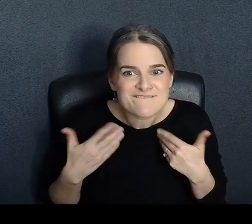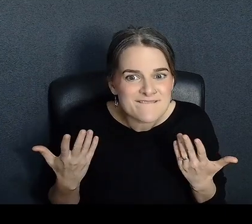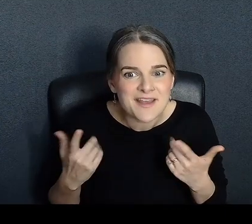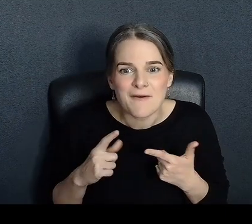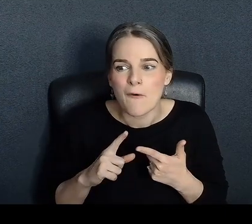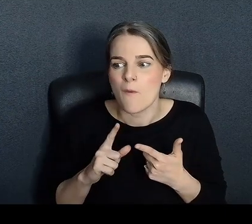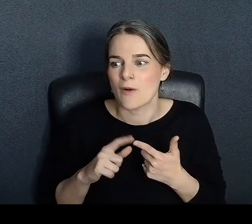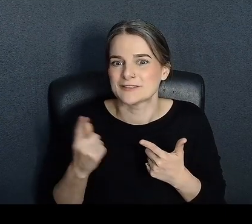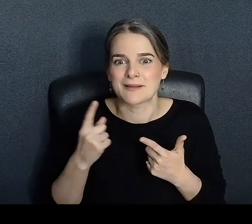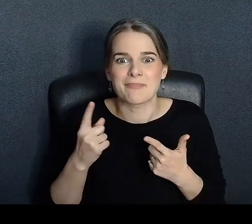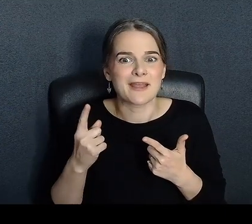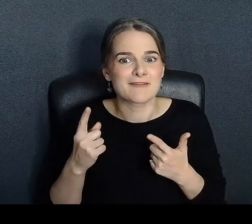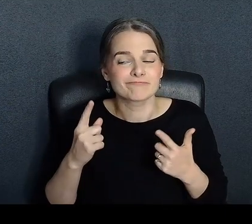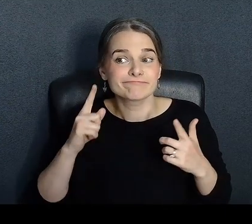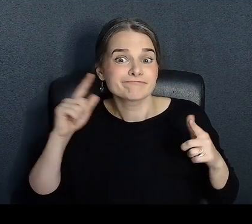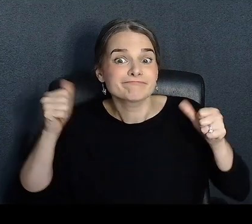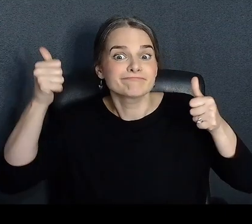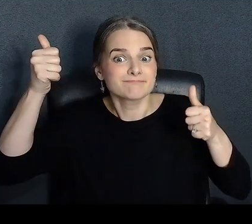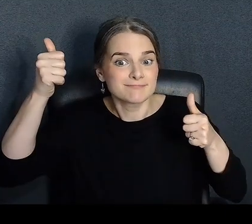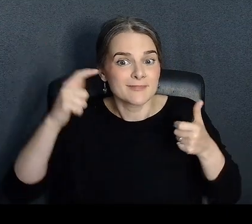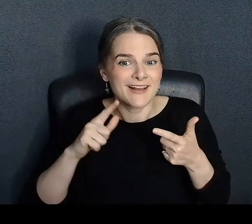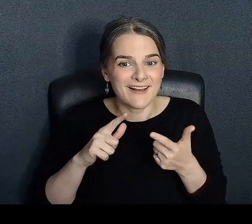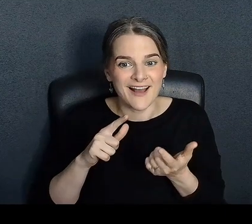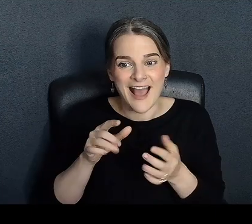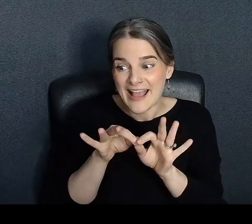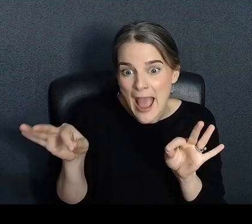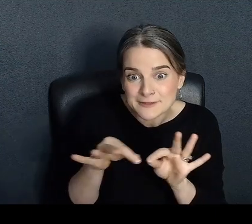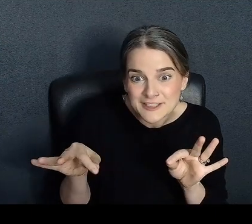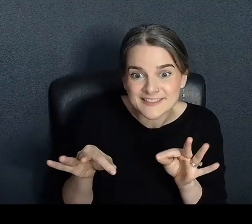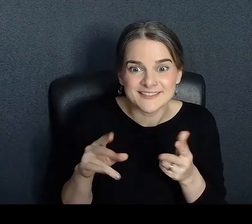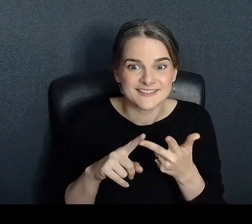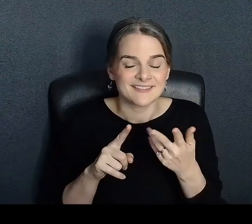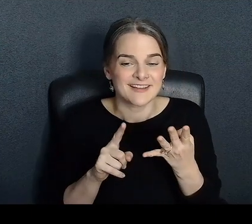a tablet or something, this is the place for you